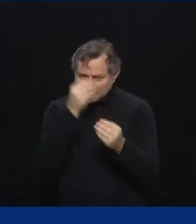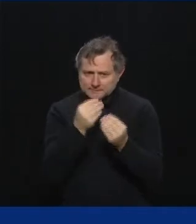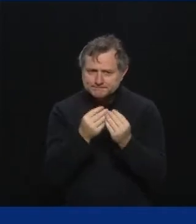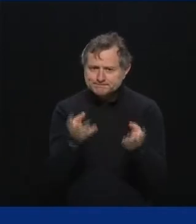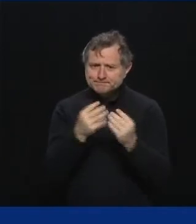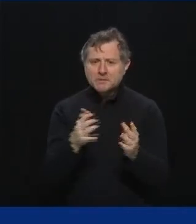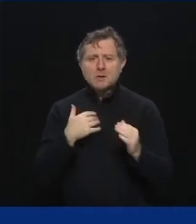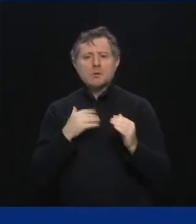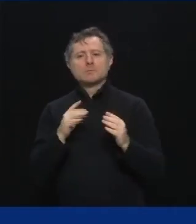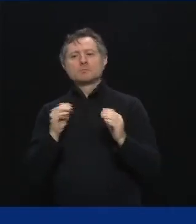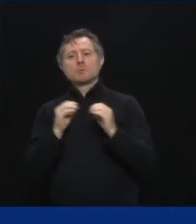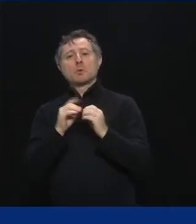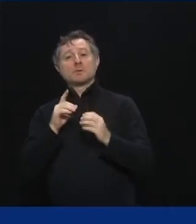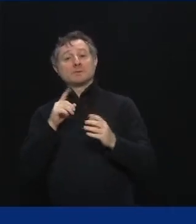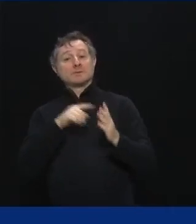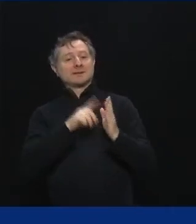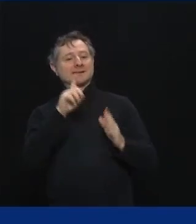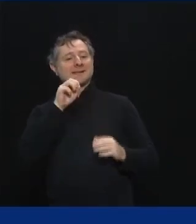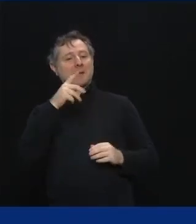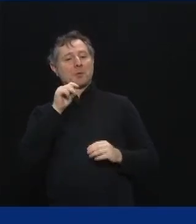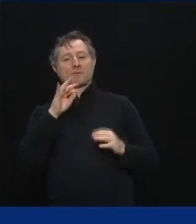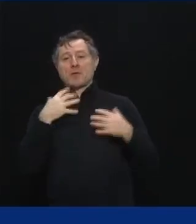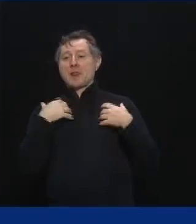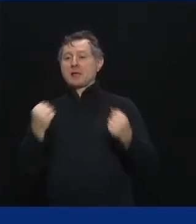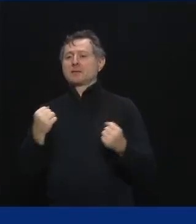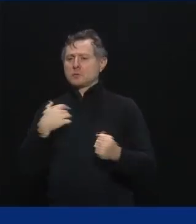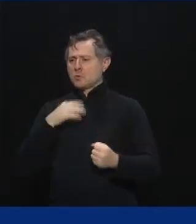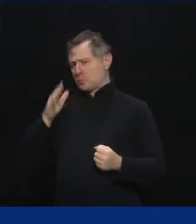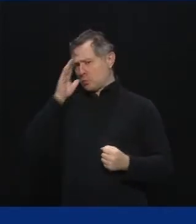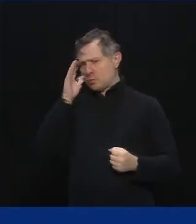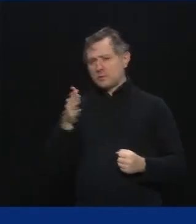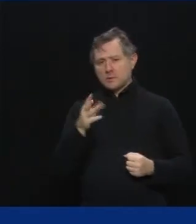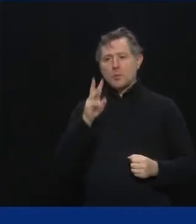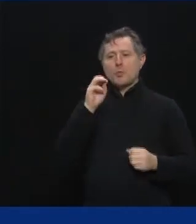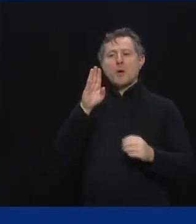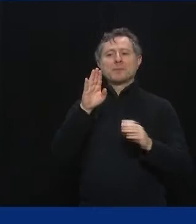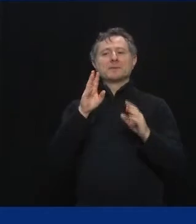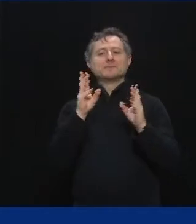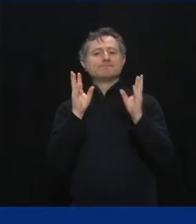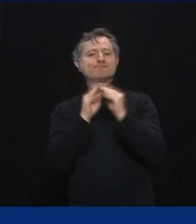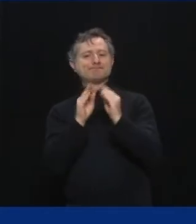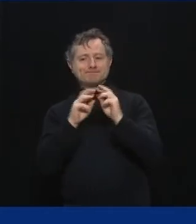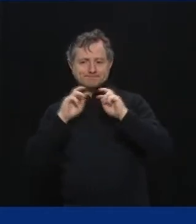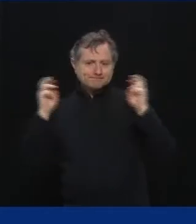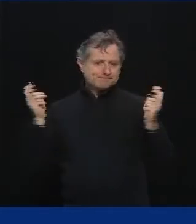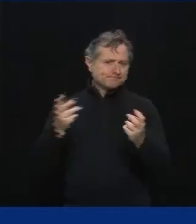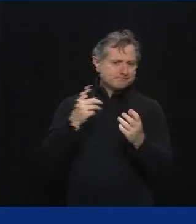BUT I FEEL VERY STRONGLY THAT WE NEED TO GET MORE INFORMATION OUT